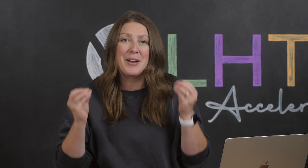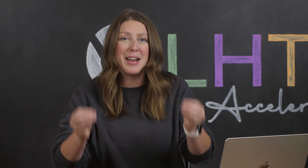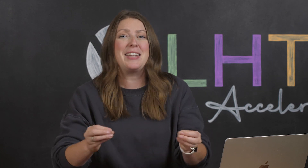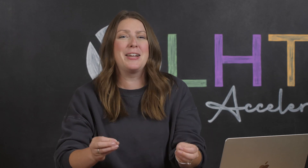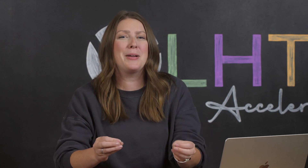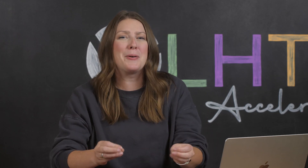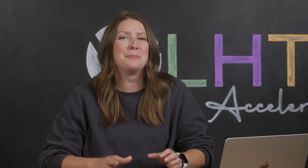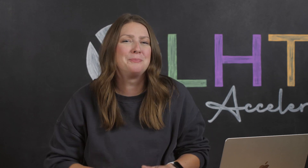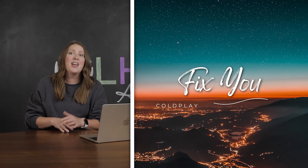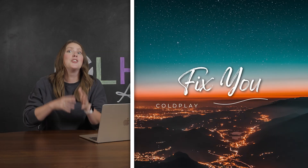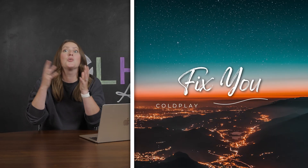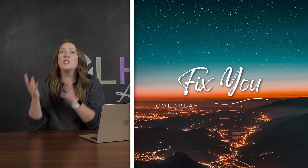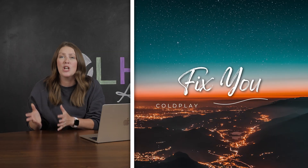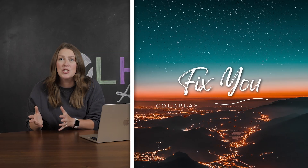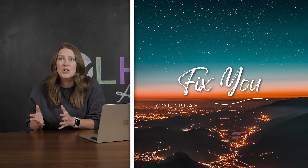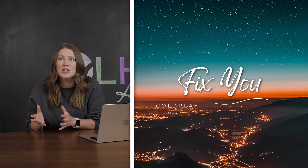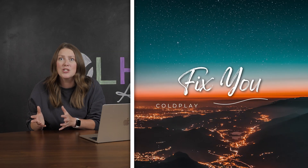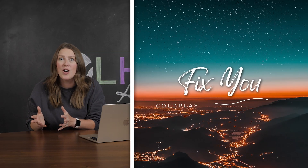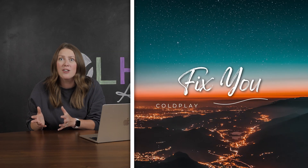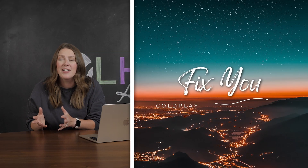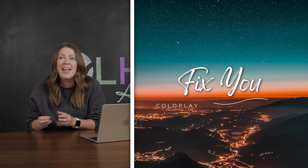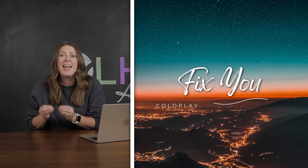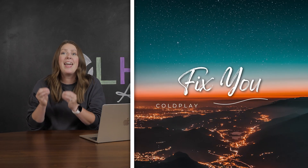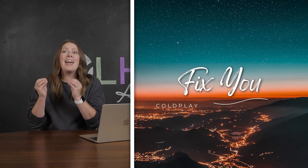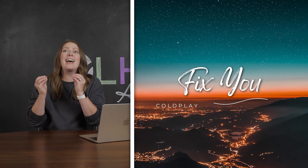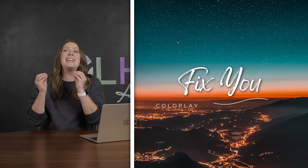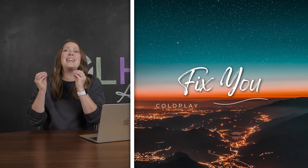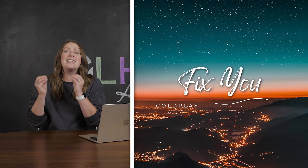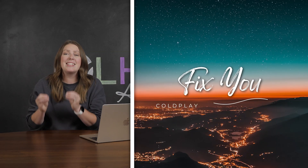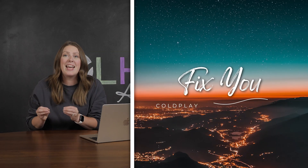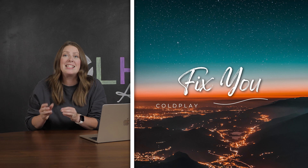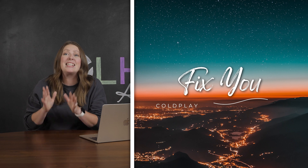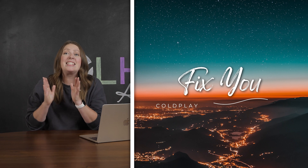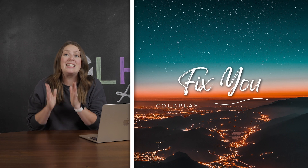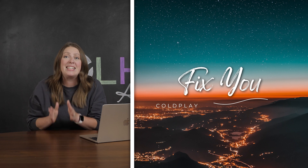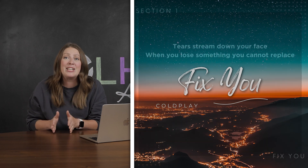All right. Here we go. So we just heard this song and it says tears